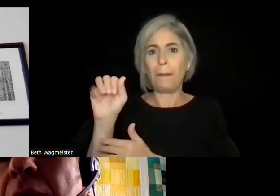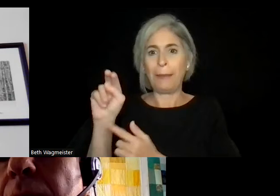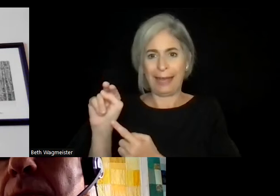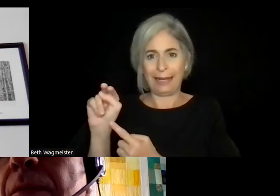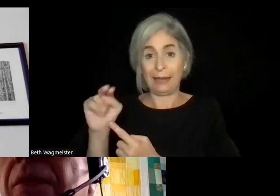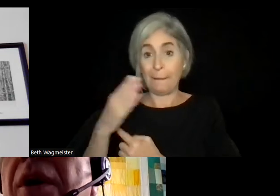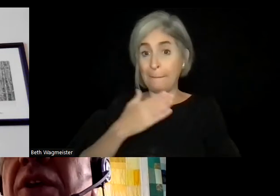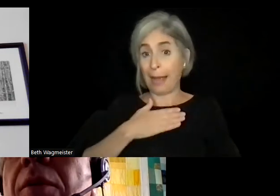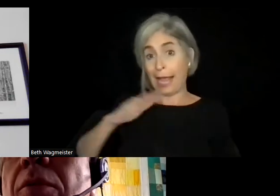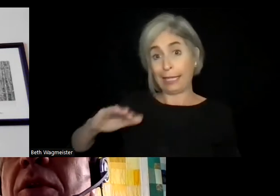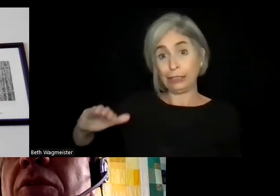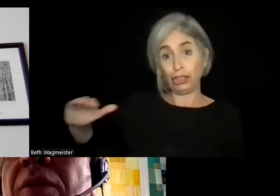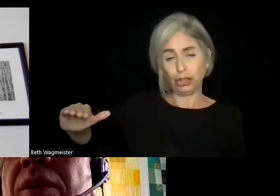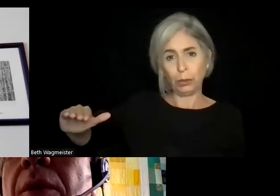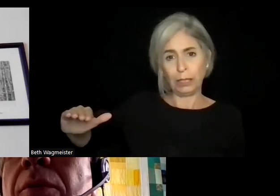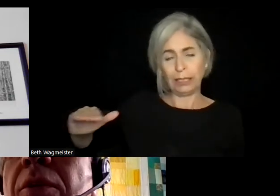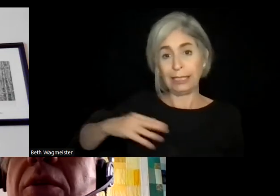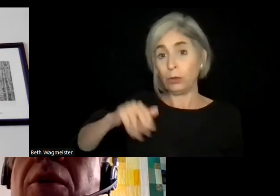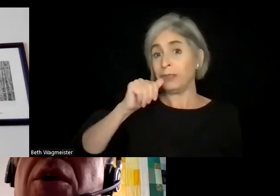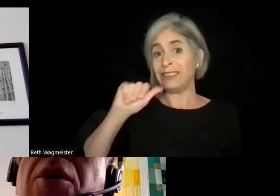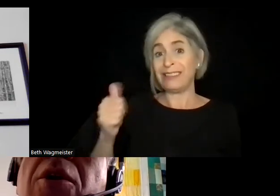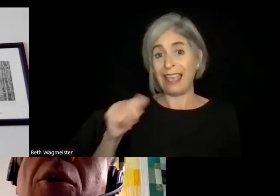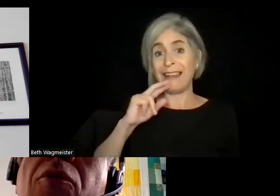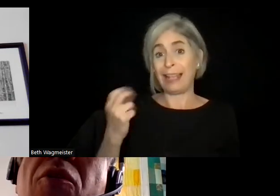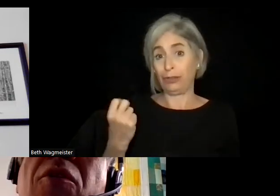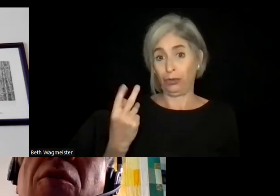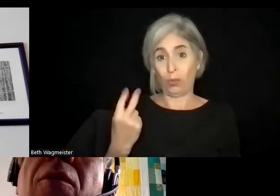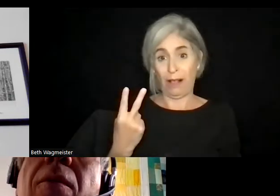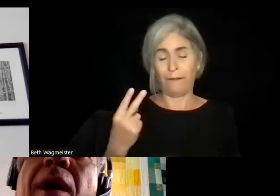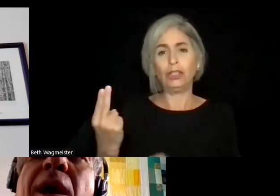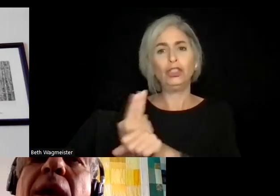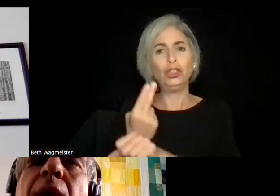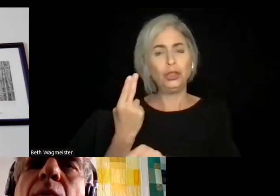me that we have an issue around engaging in a whole new